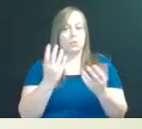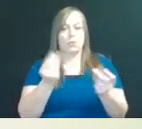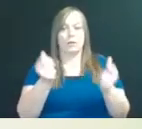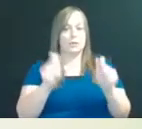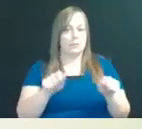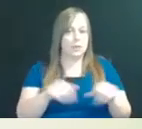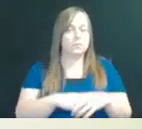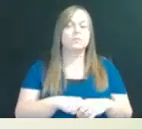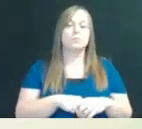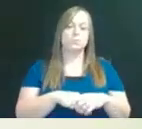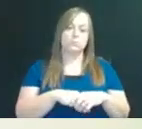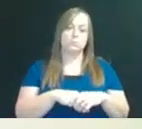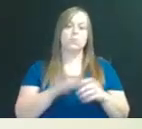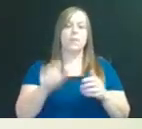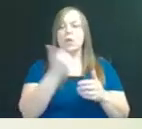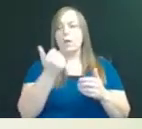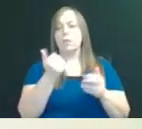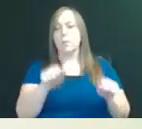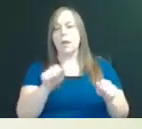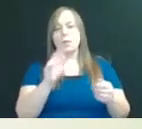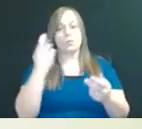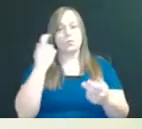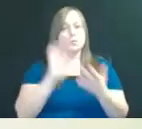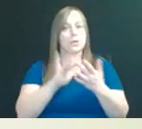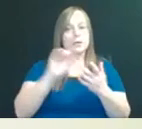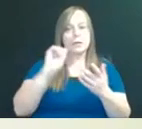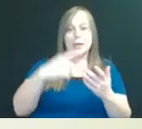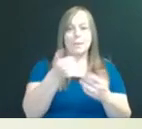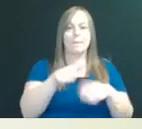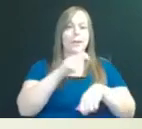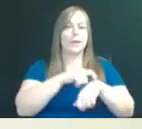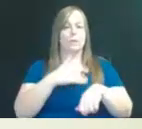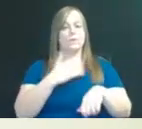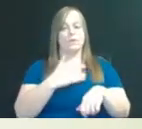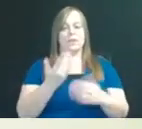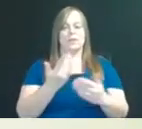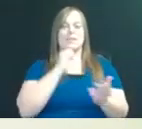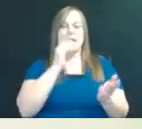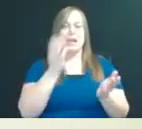The other thing is, anytime that you feel that you're not being treated fairly,